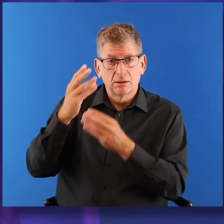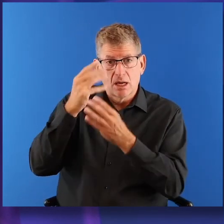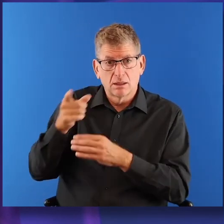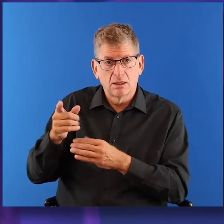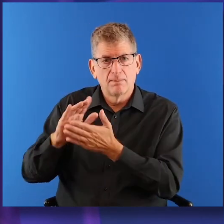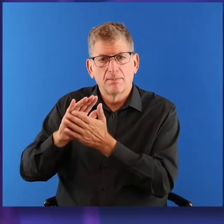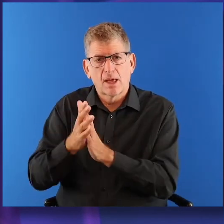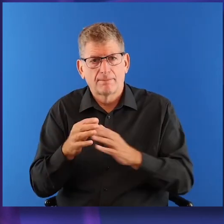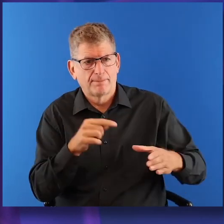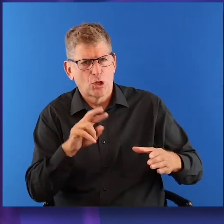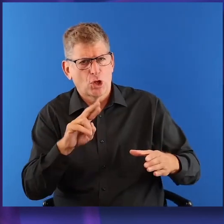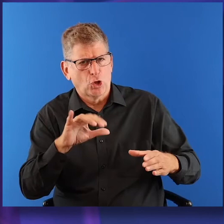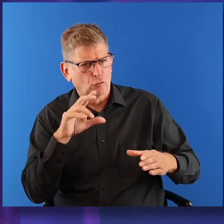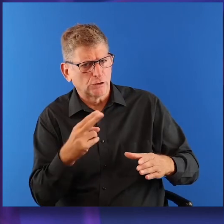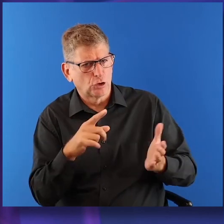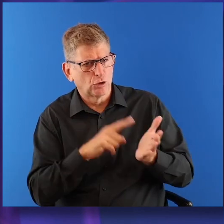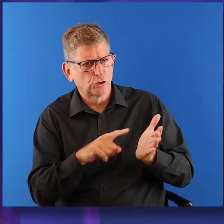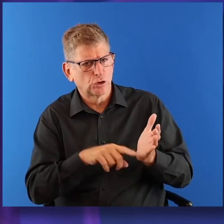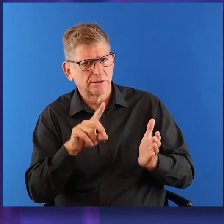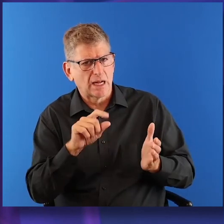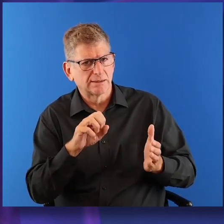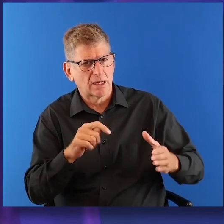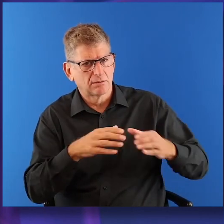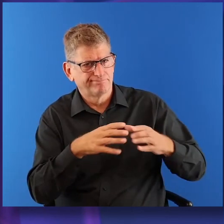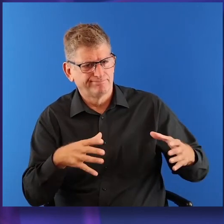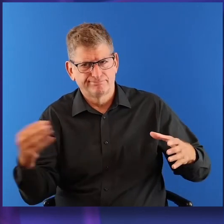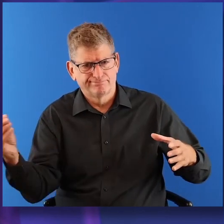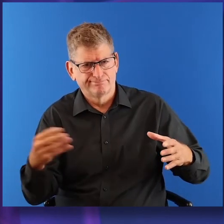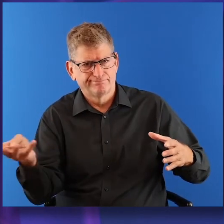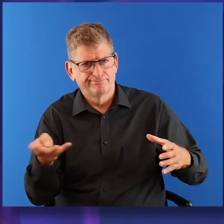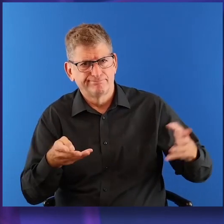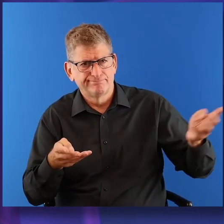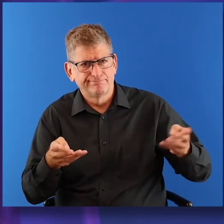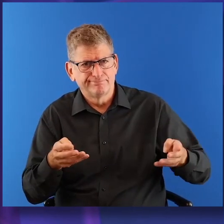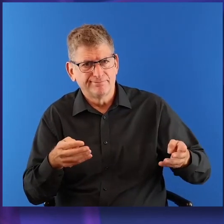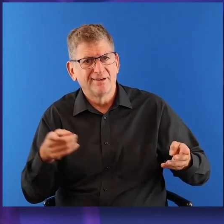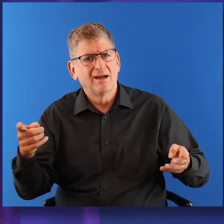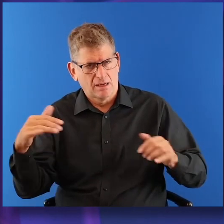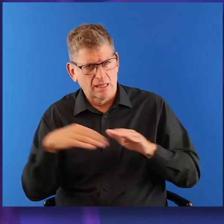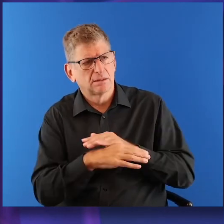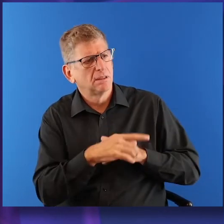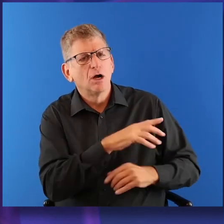Their data becomes part of this rich research dataset, and as part of it,